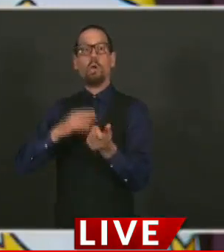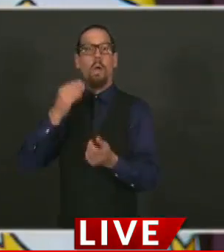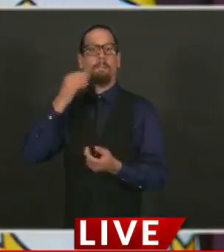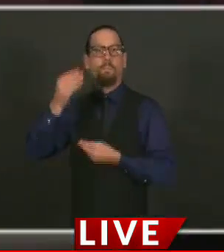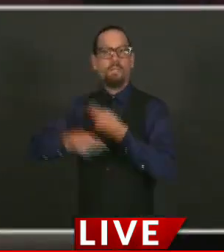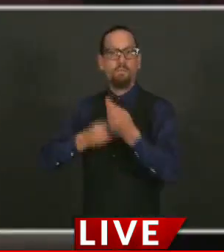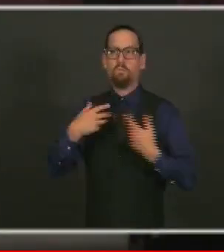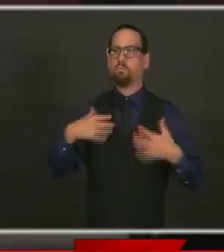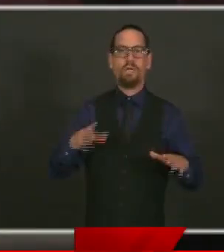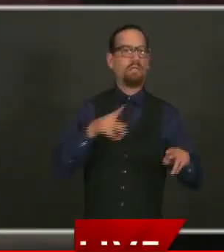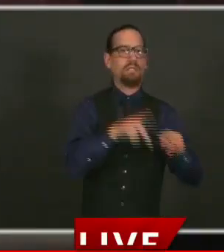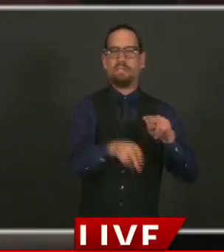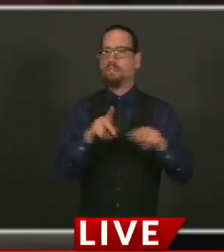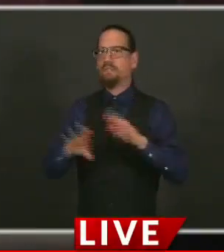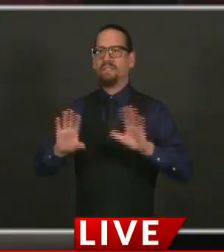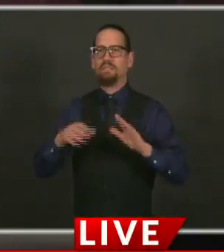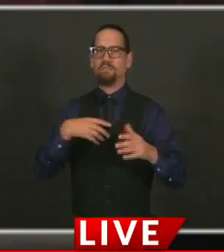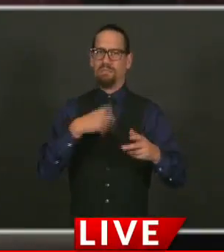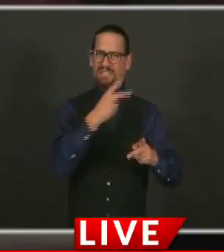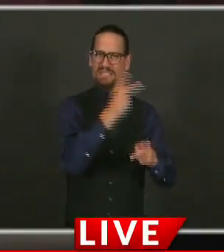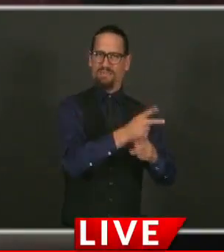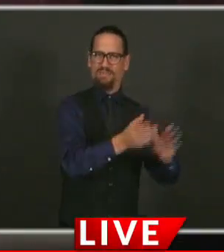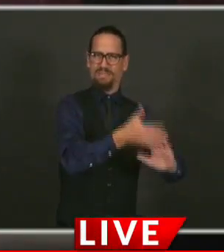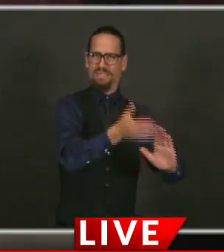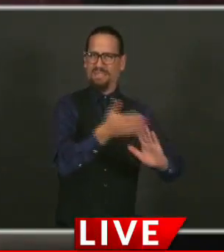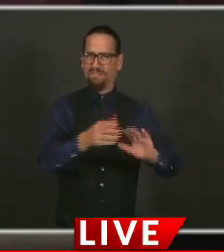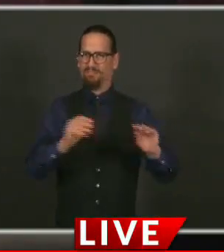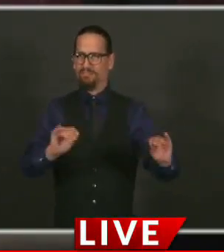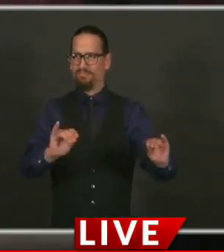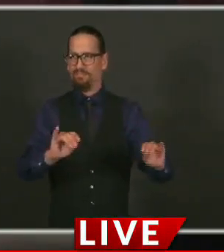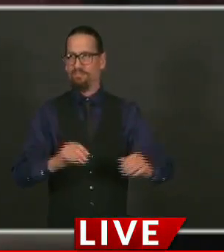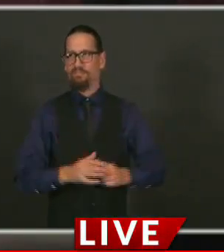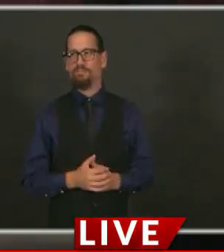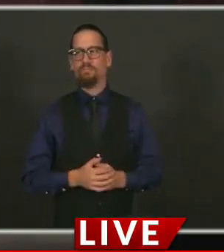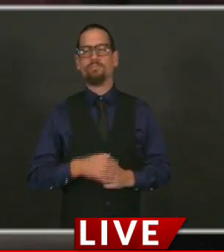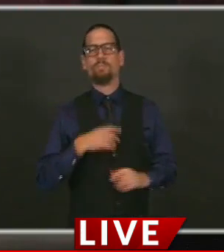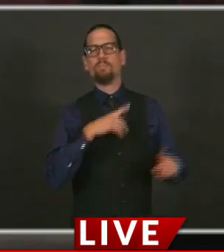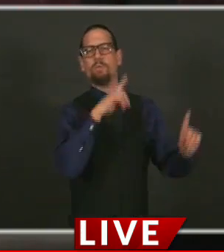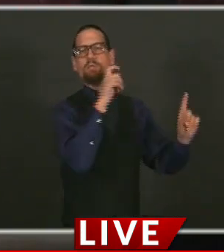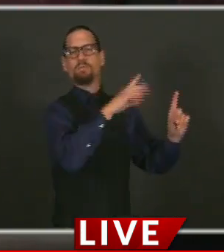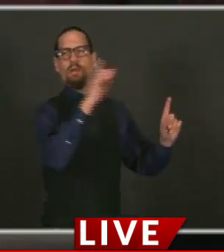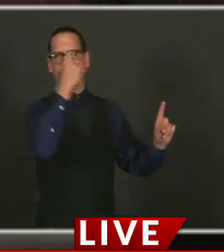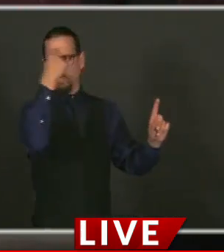BUDGETS, NURSING HOMES, HOSPITALS, THAT IS WHAT I WOULD LIKE TO AVOID. [INDISCERNIBLE]